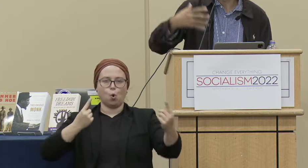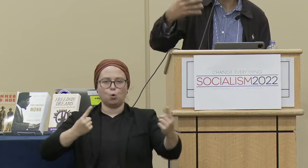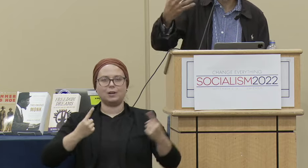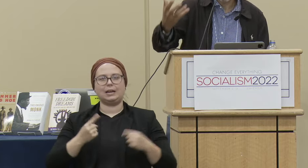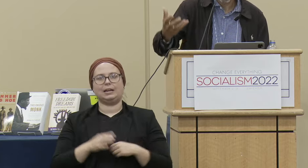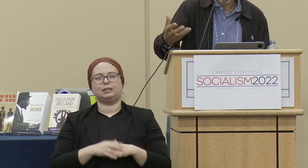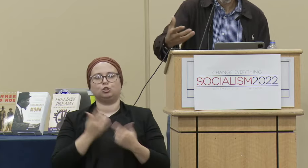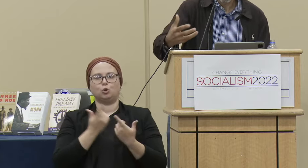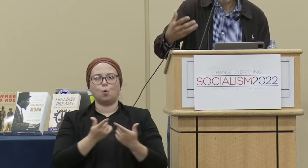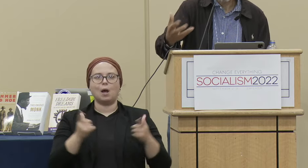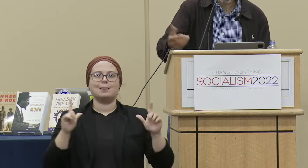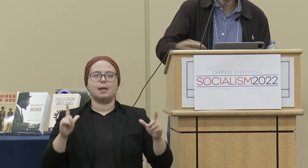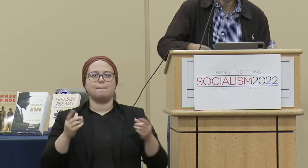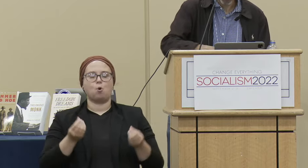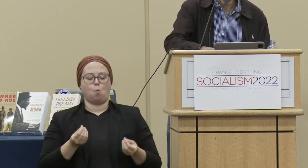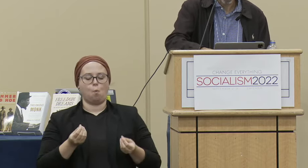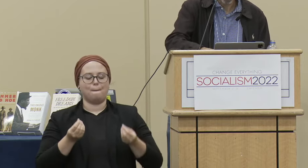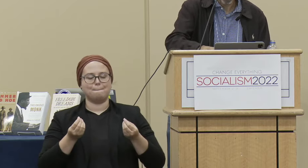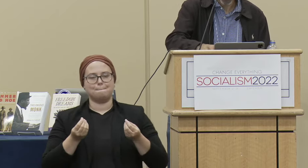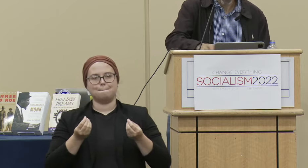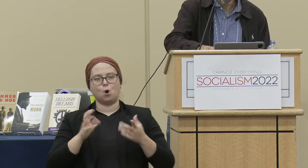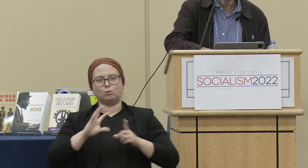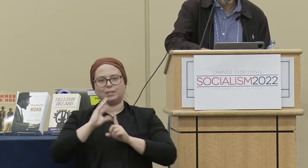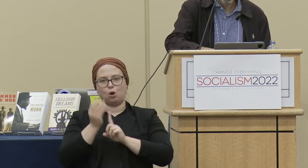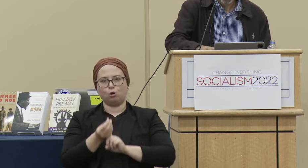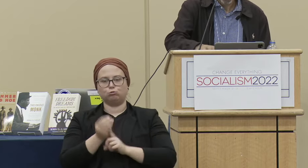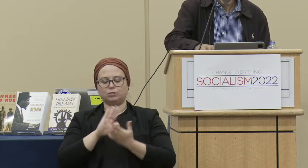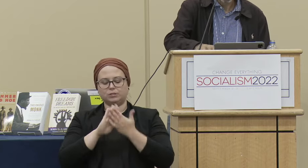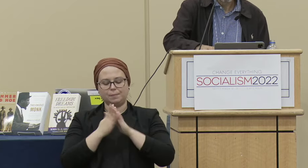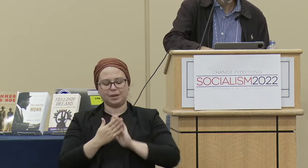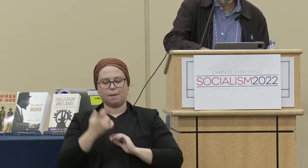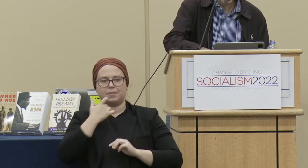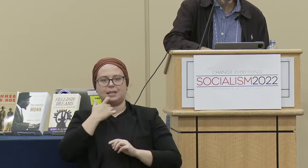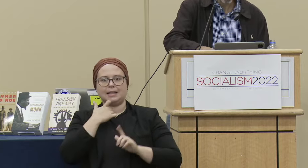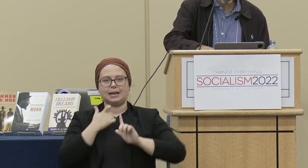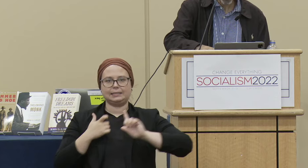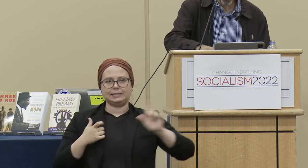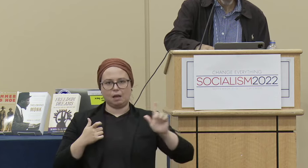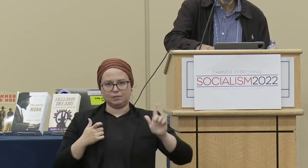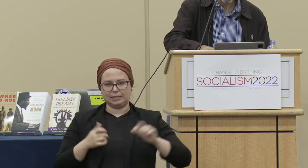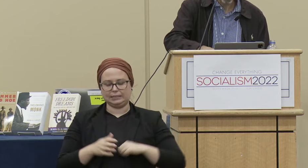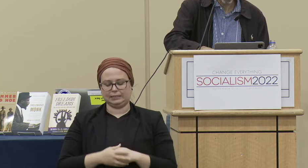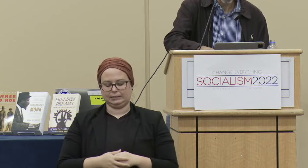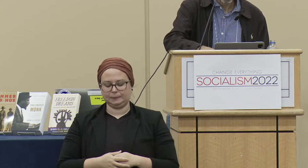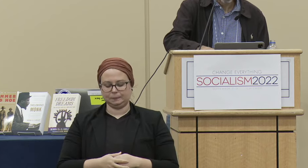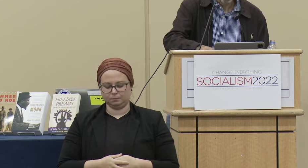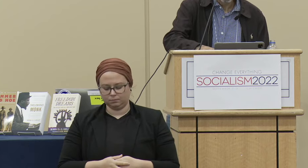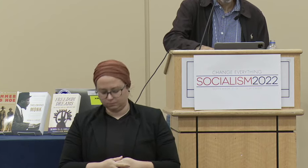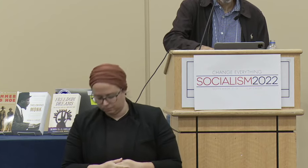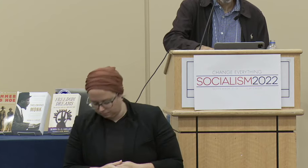reactionary anti-wokeness, right. So, multiculturalism